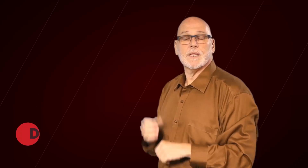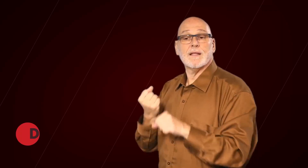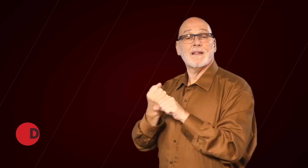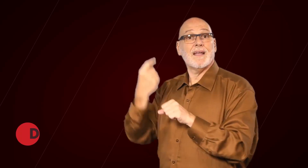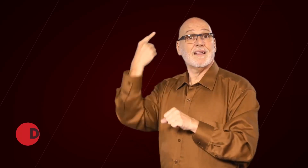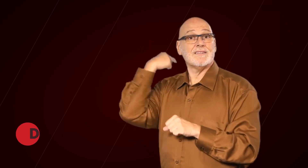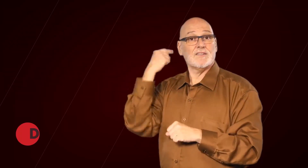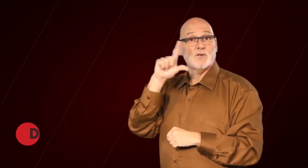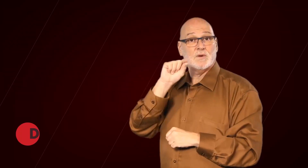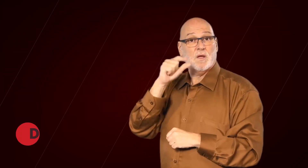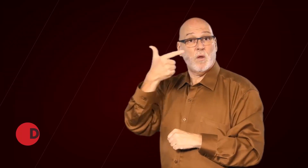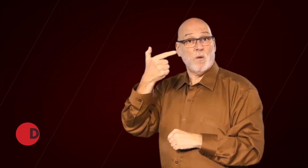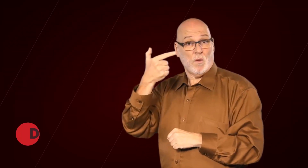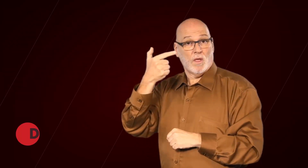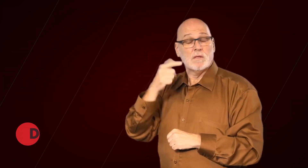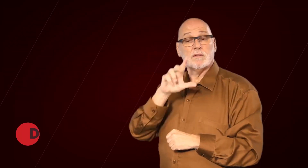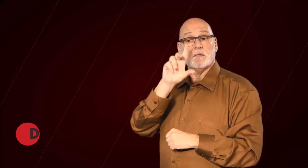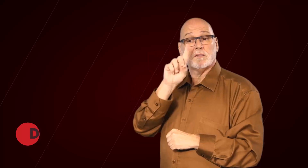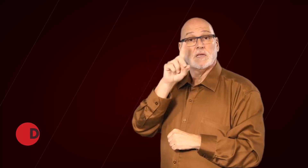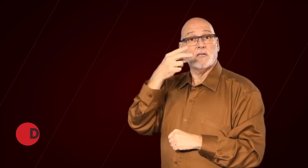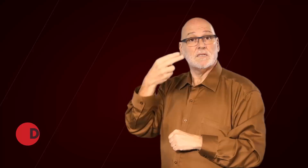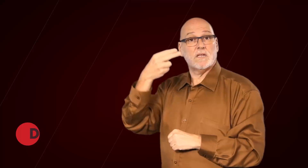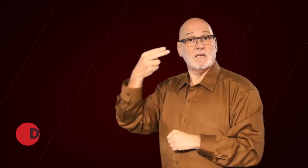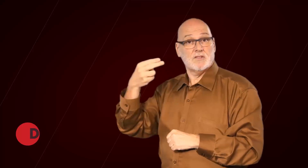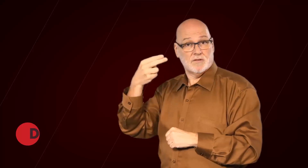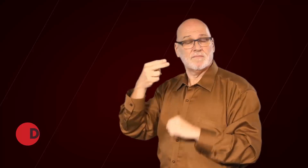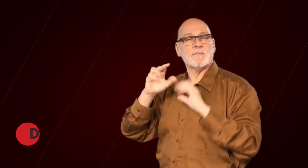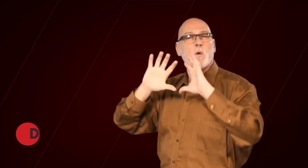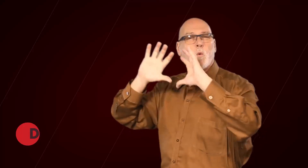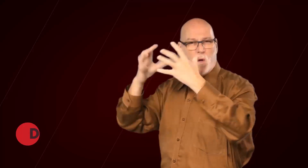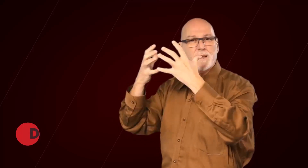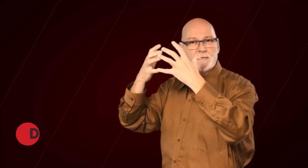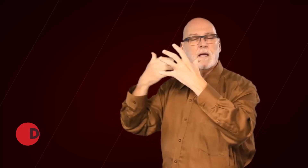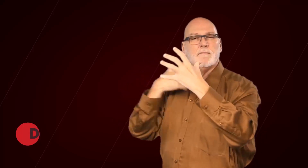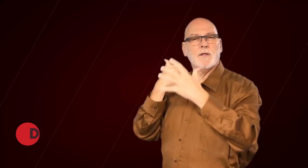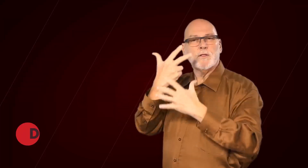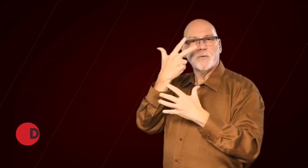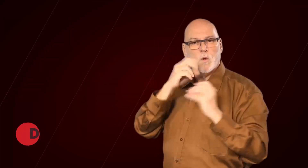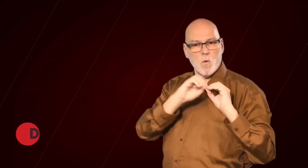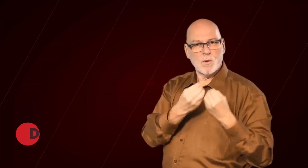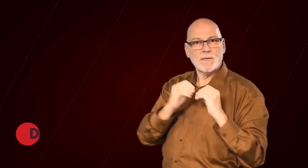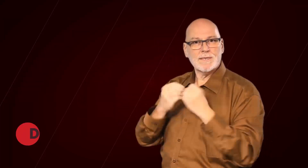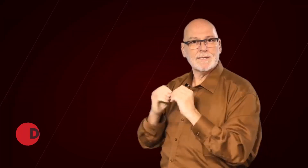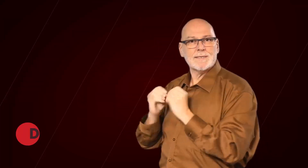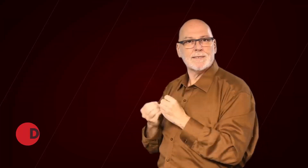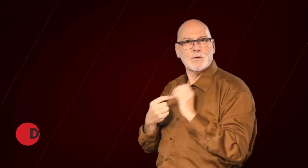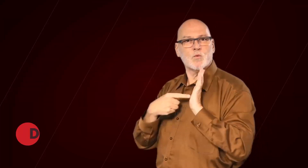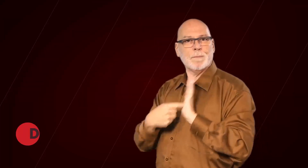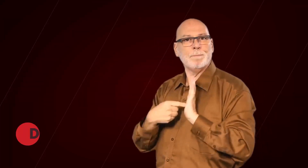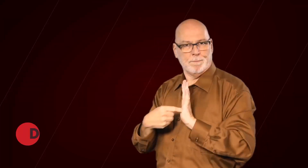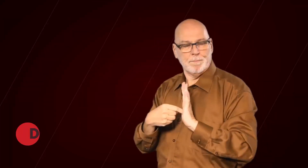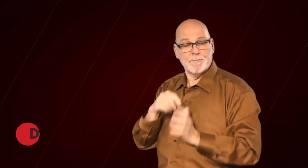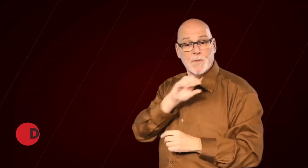[ANSELMO]: Back in 2021, DHH Coalition, a group of three organizations representing